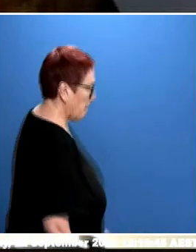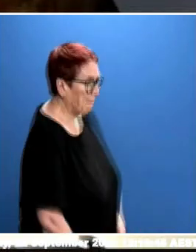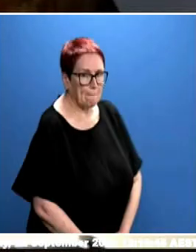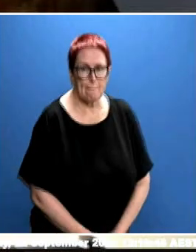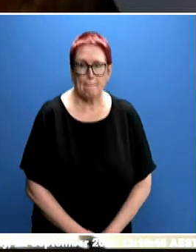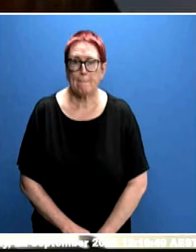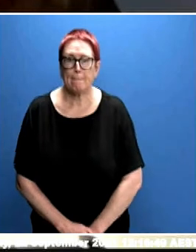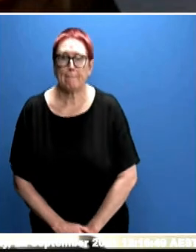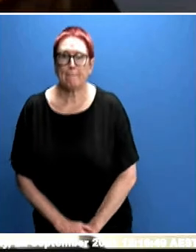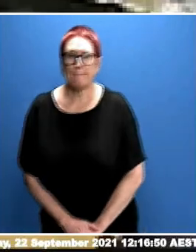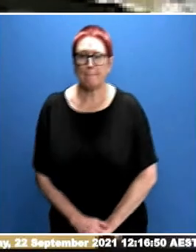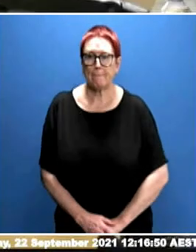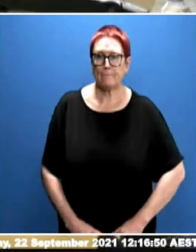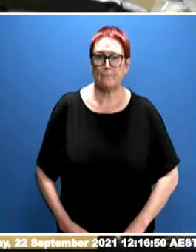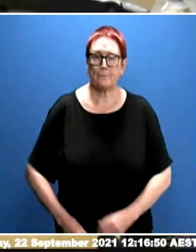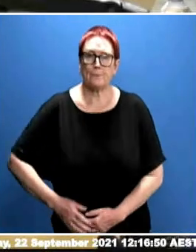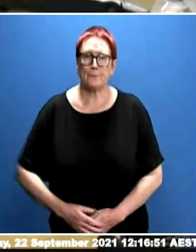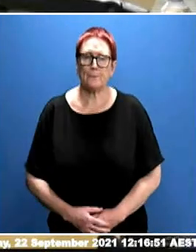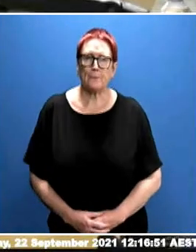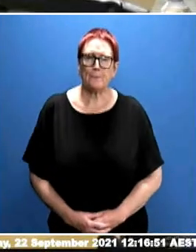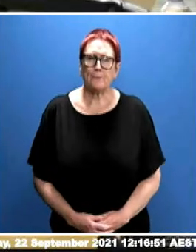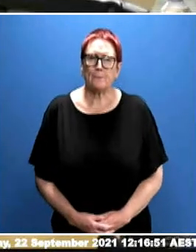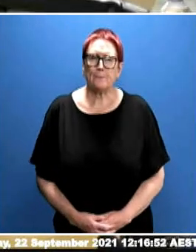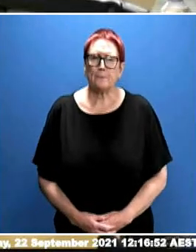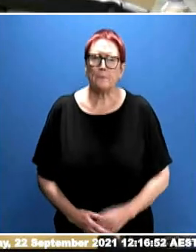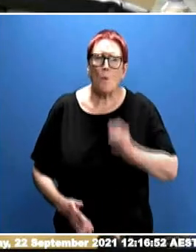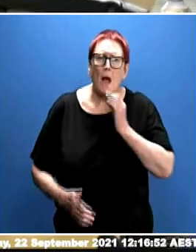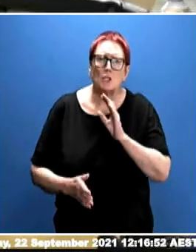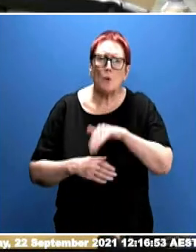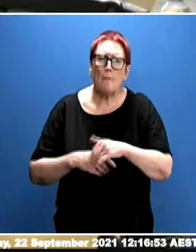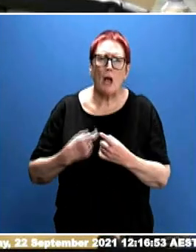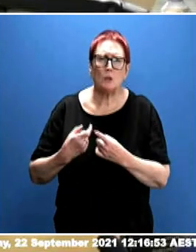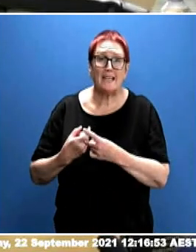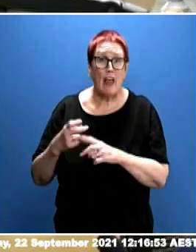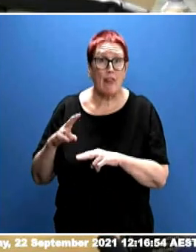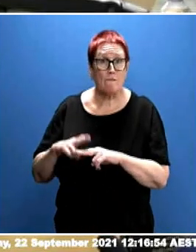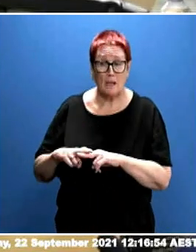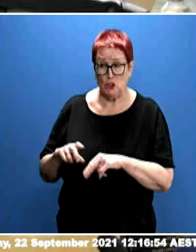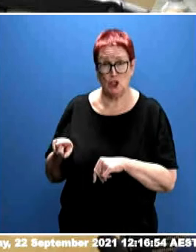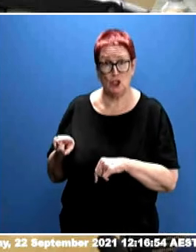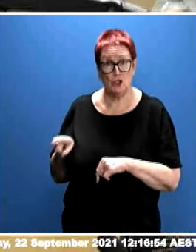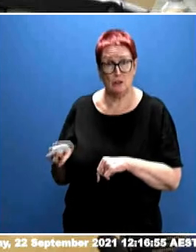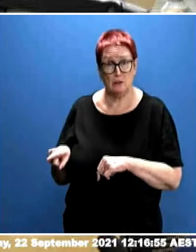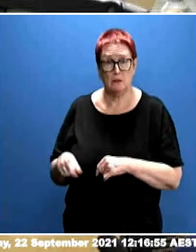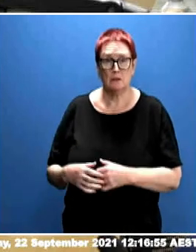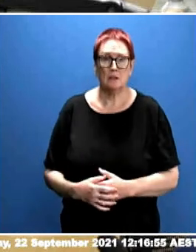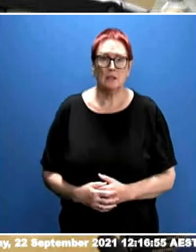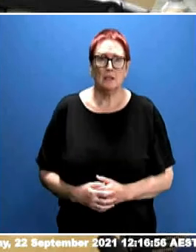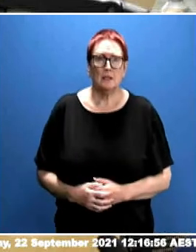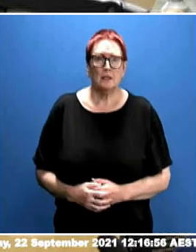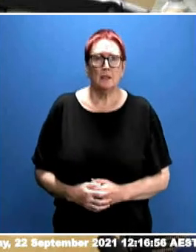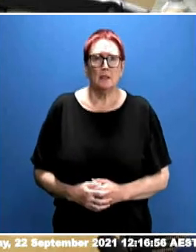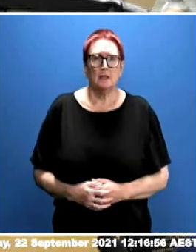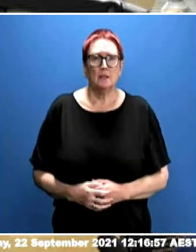and experience, the Kath French facility, is it a place which is